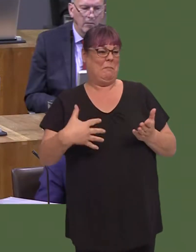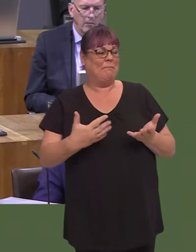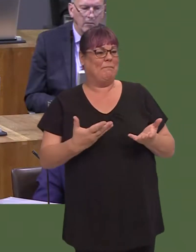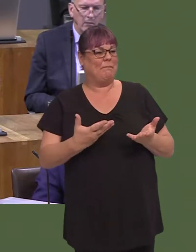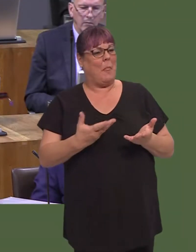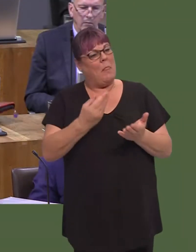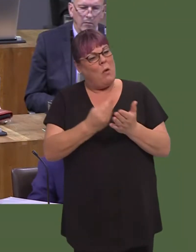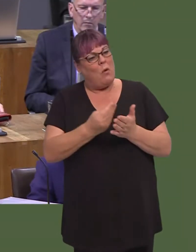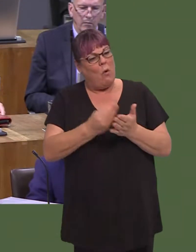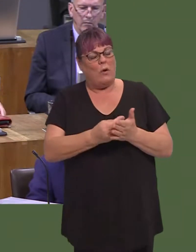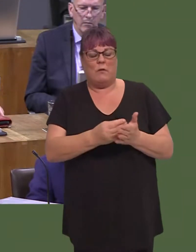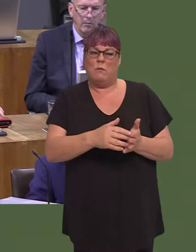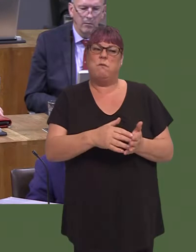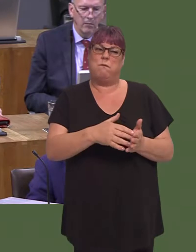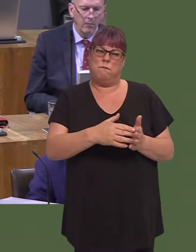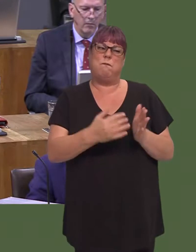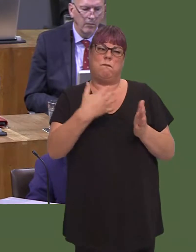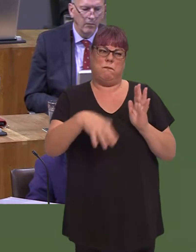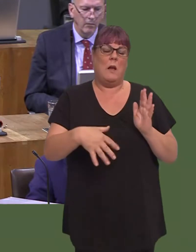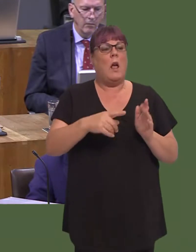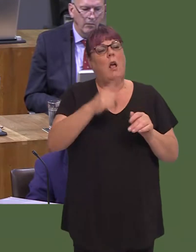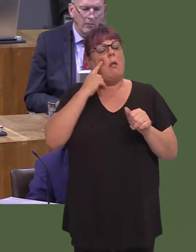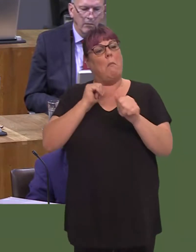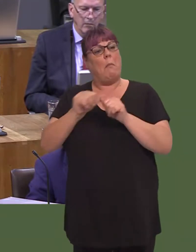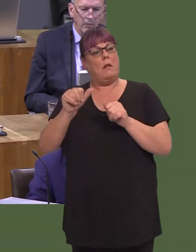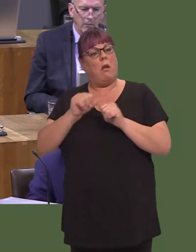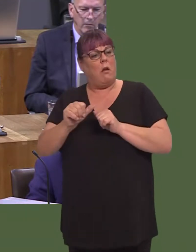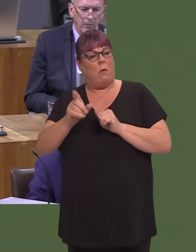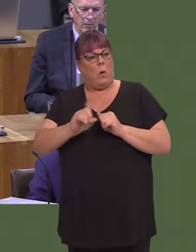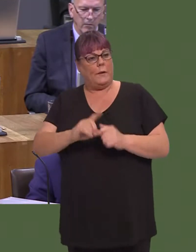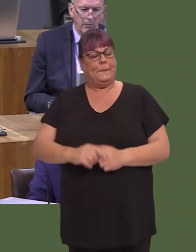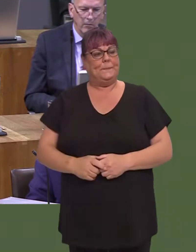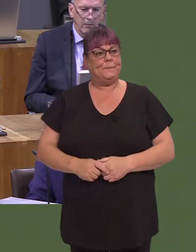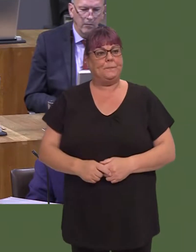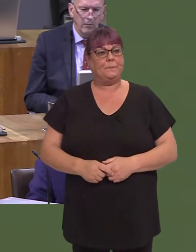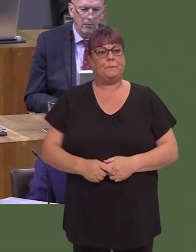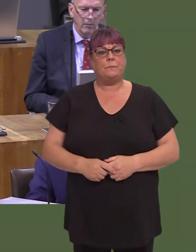in Wales and, of course, I very much encourage our universities to sell themselves abroad